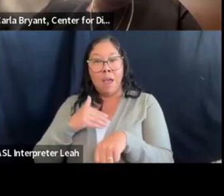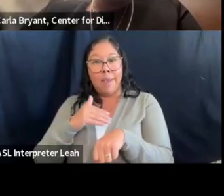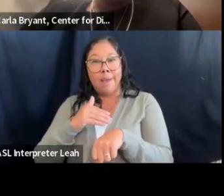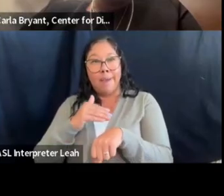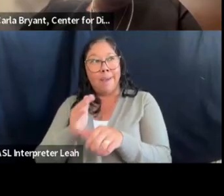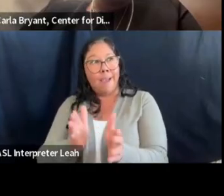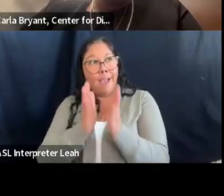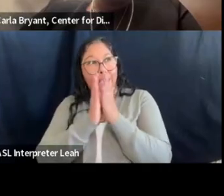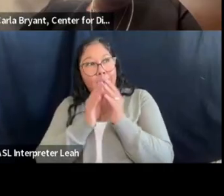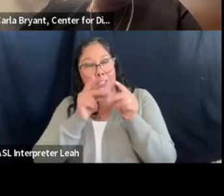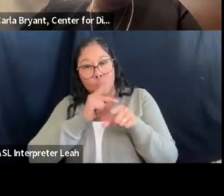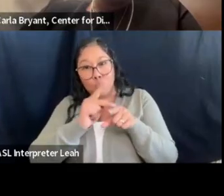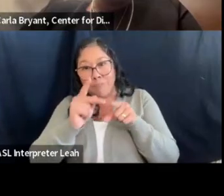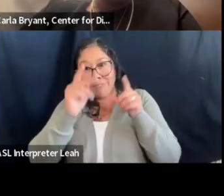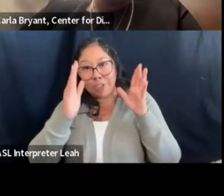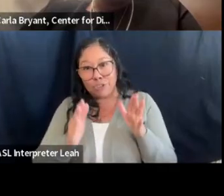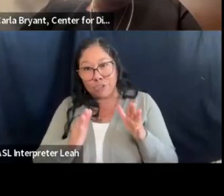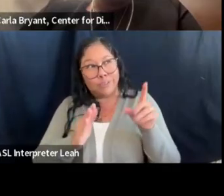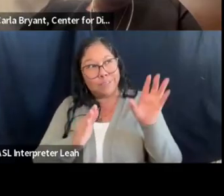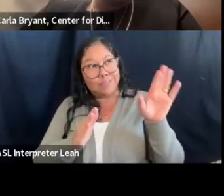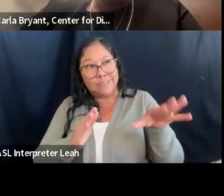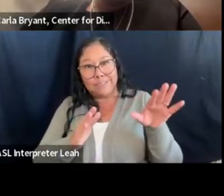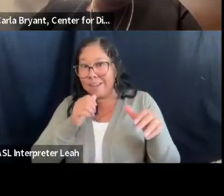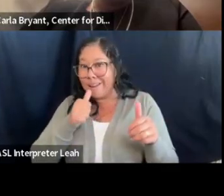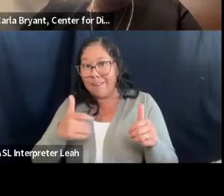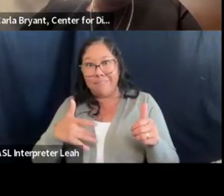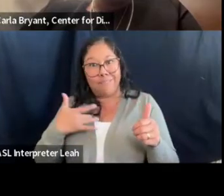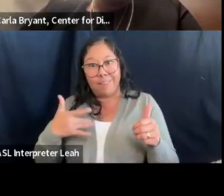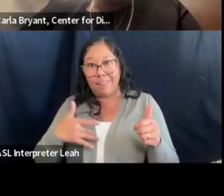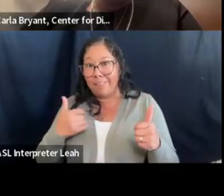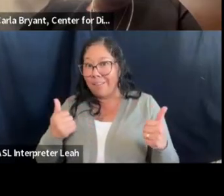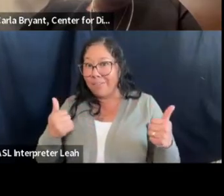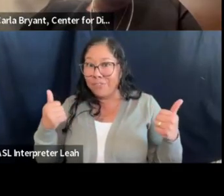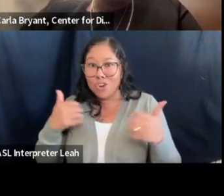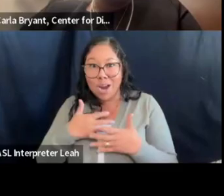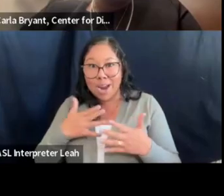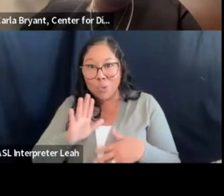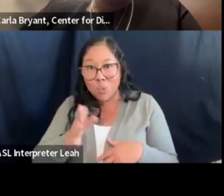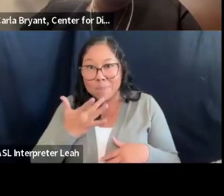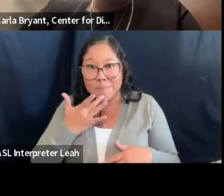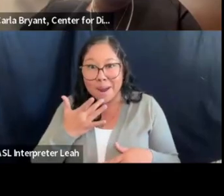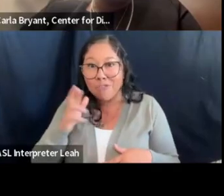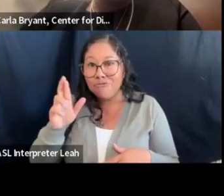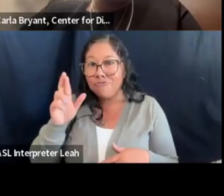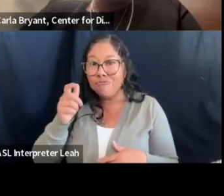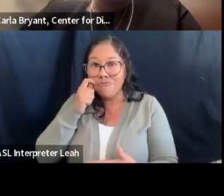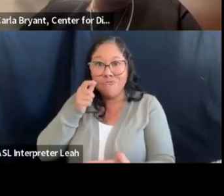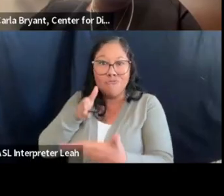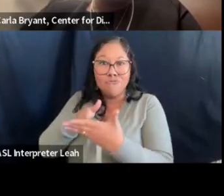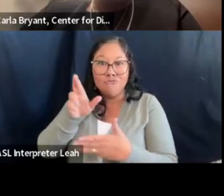to not be afraid of their racist or biased thoughts. Um kind of like what Helena talks